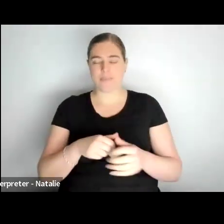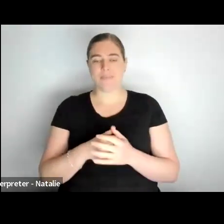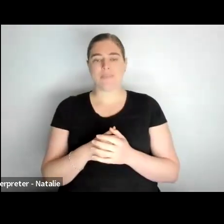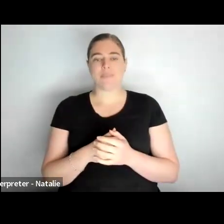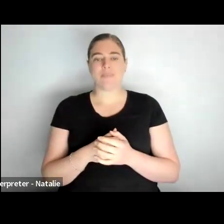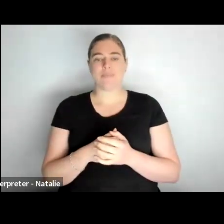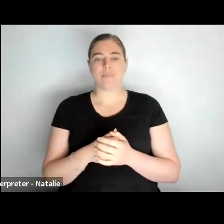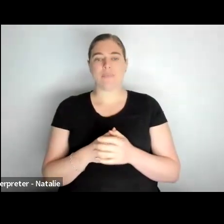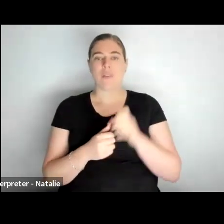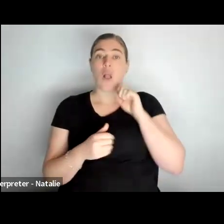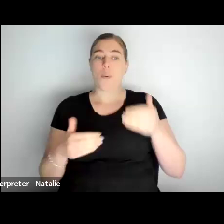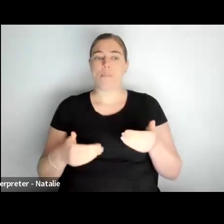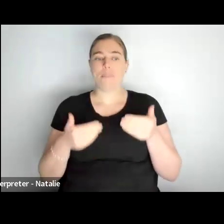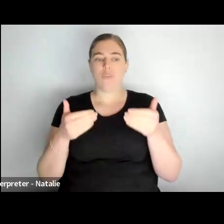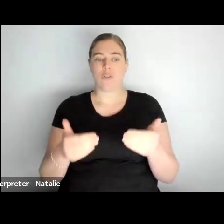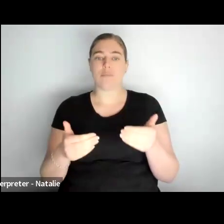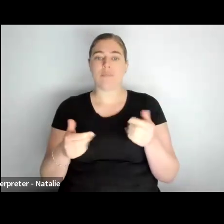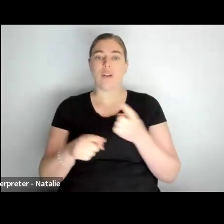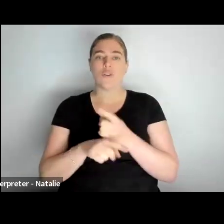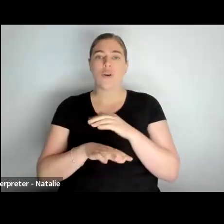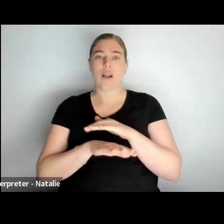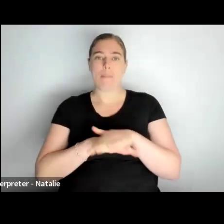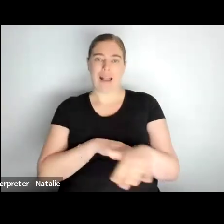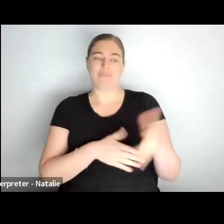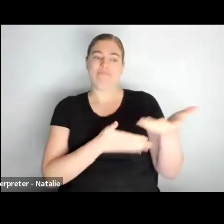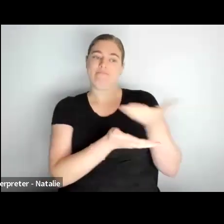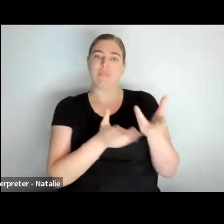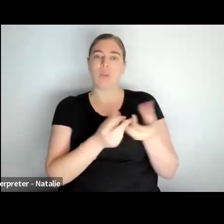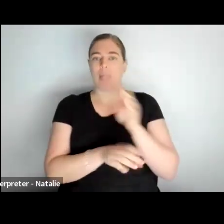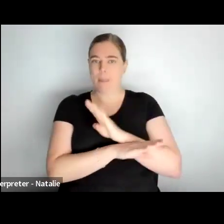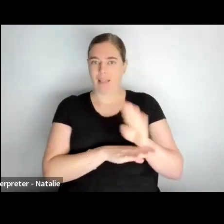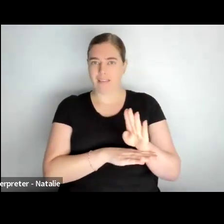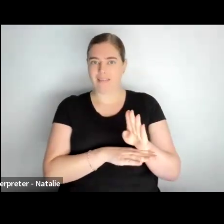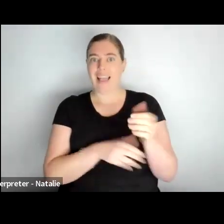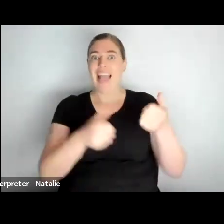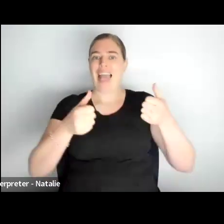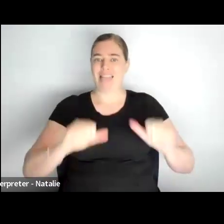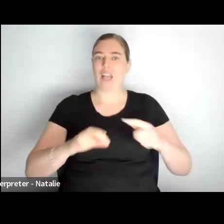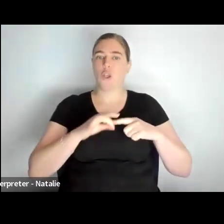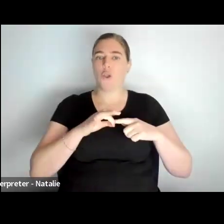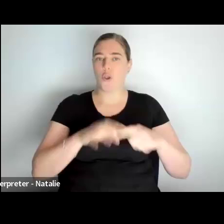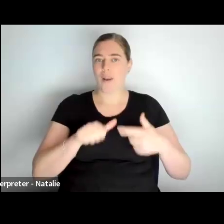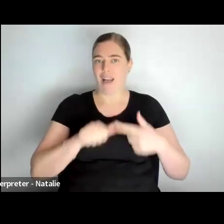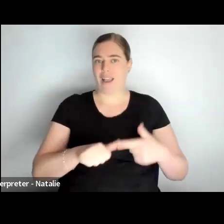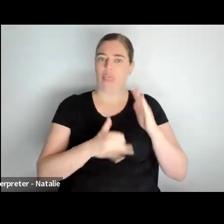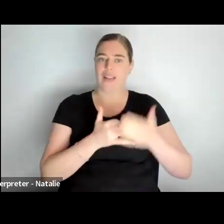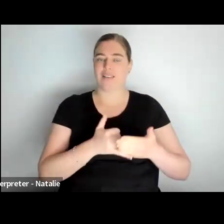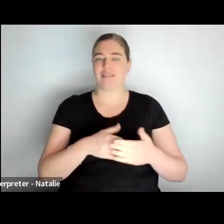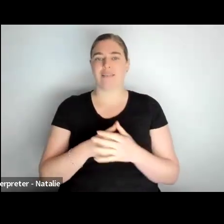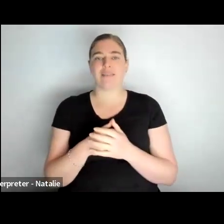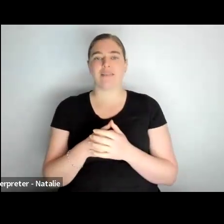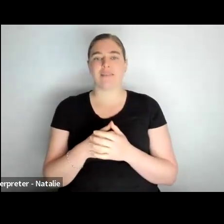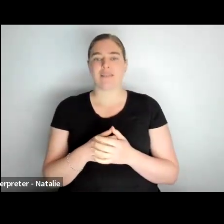We are going to move now to talk to our panellists, and then into the Q&A section. Please